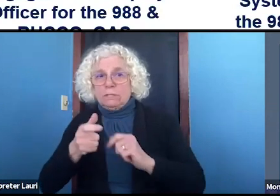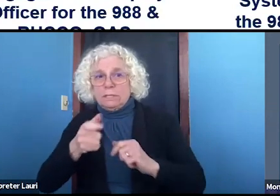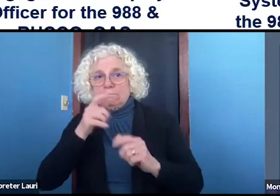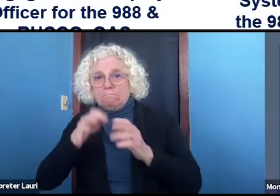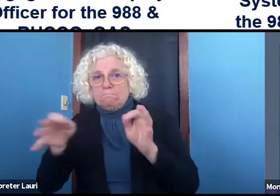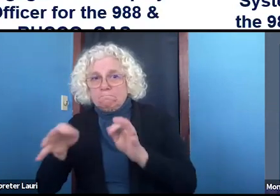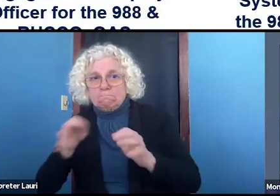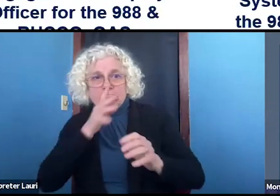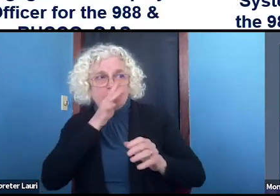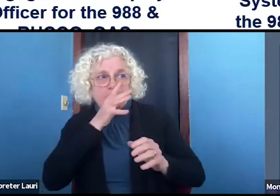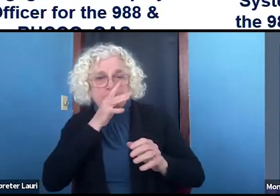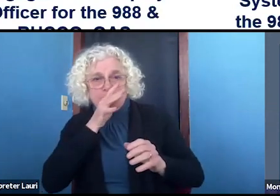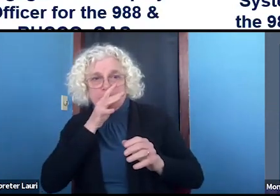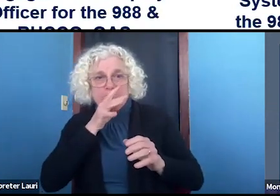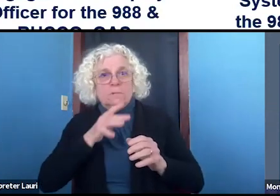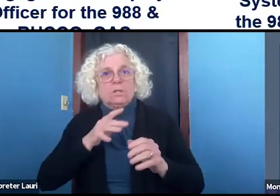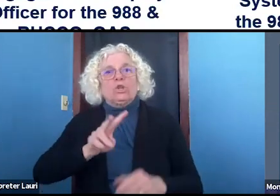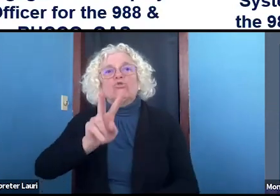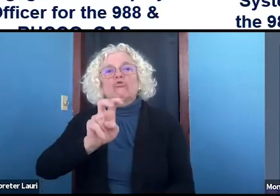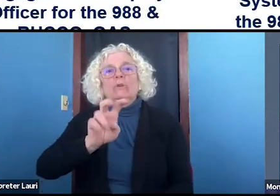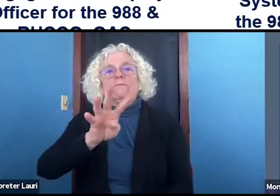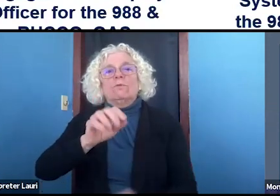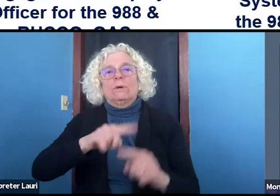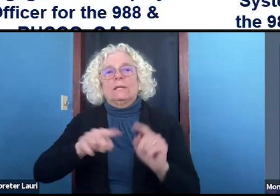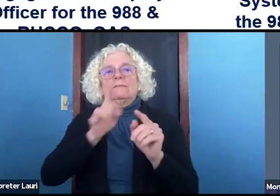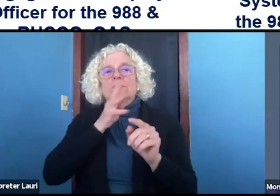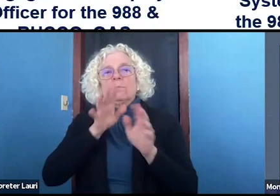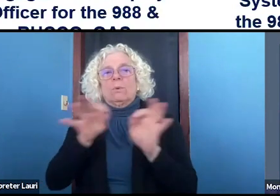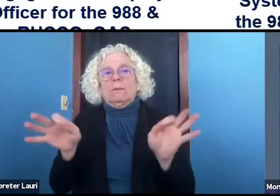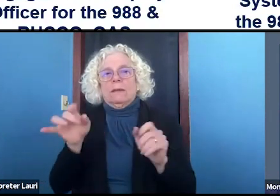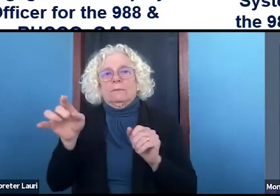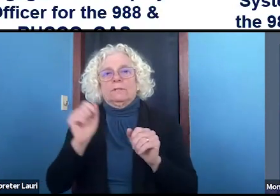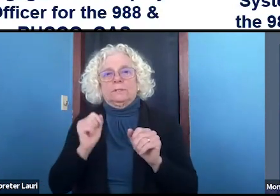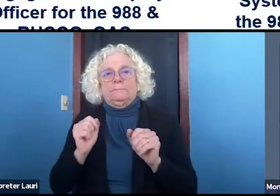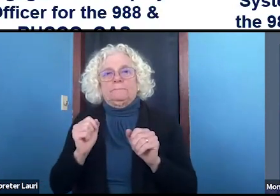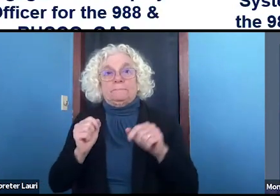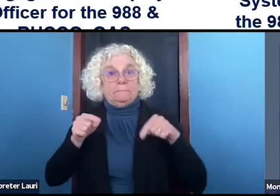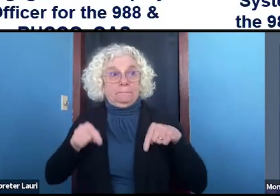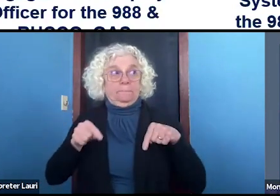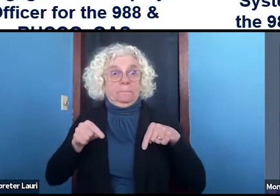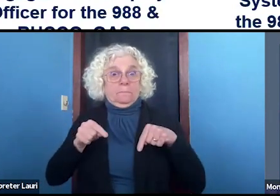in over 240 additional languages. We plan to continue this work while also expanding